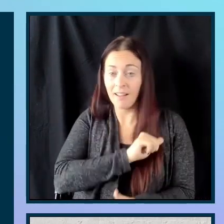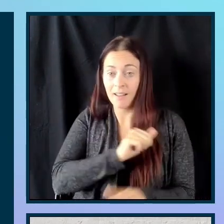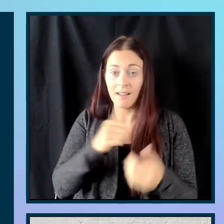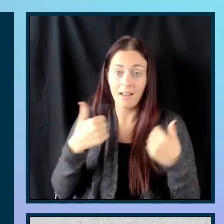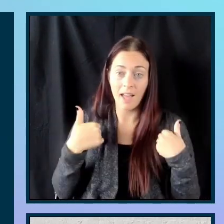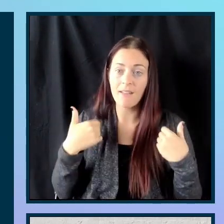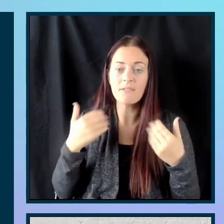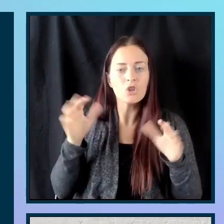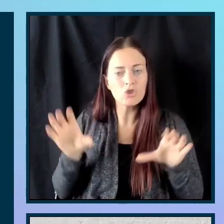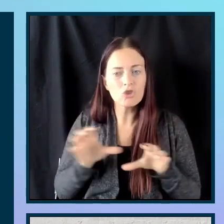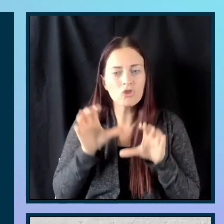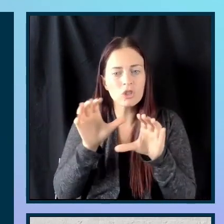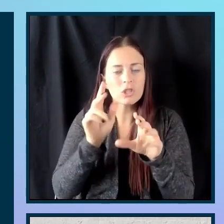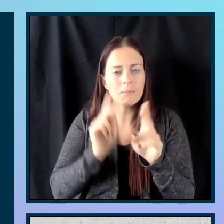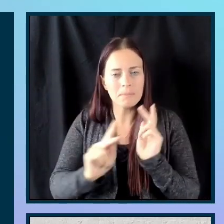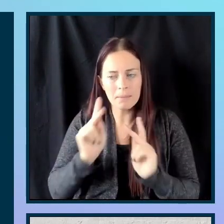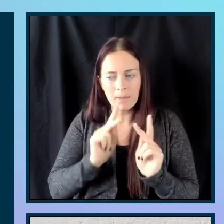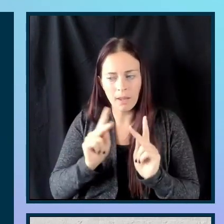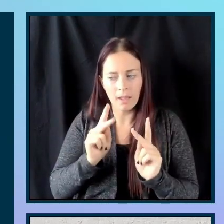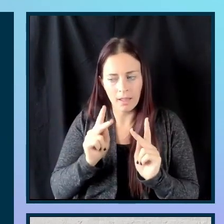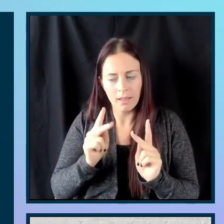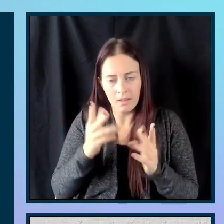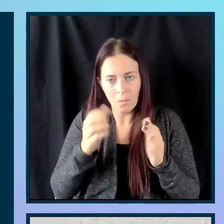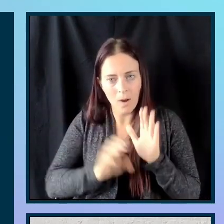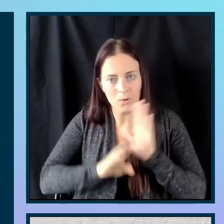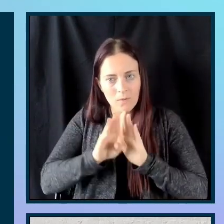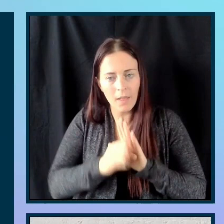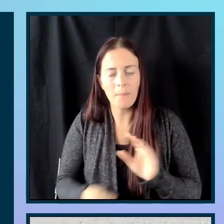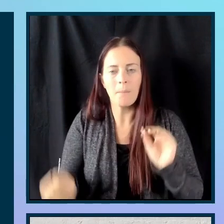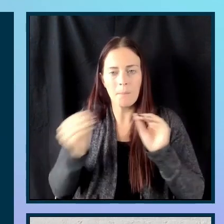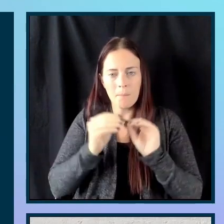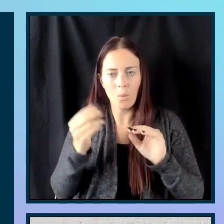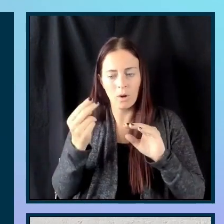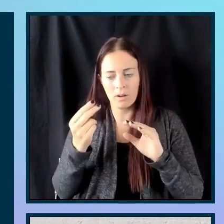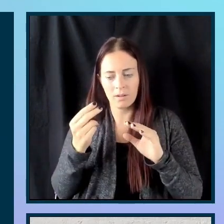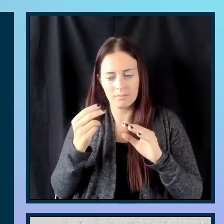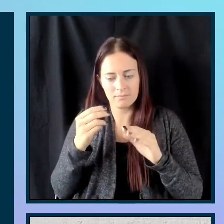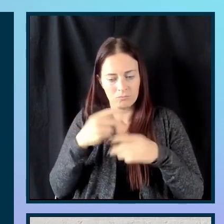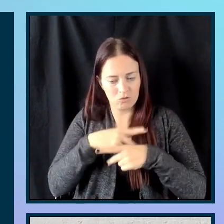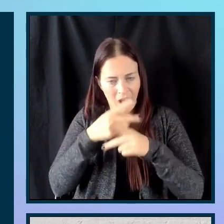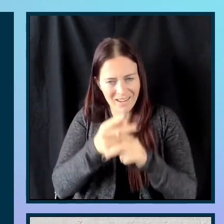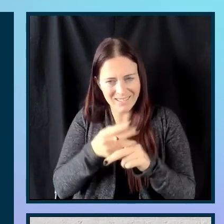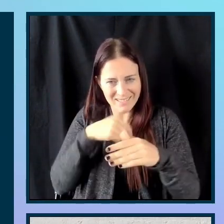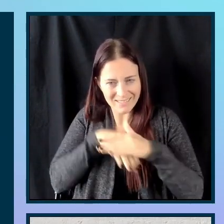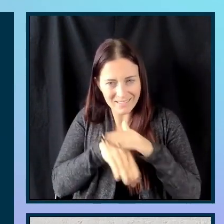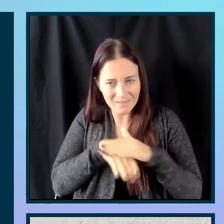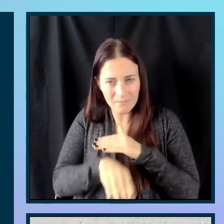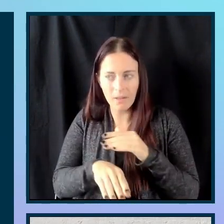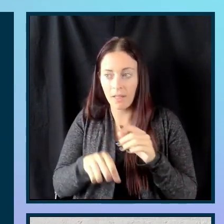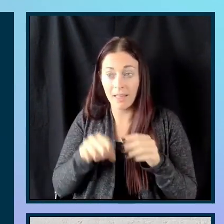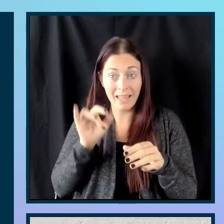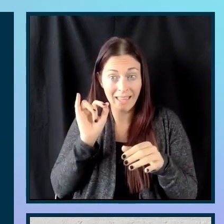to build usable and delightful products, which can encourage more executives to sponsor, which can so on, and so on,